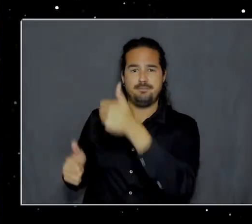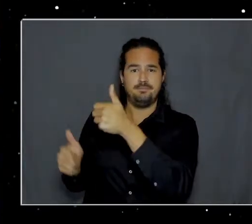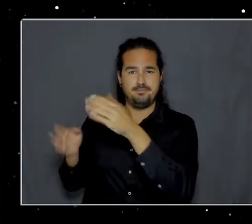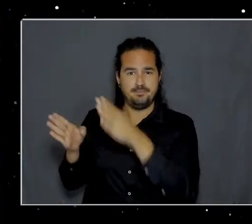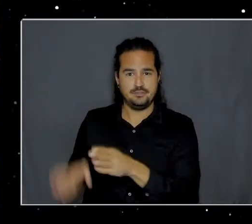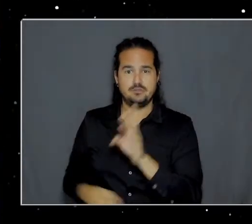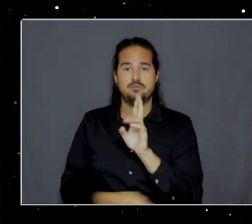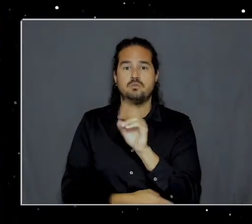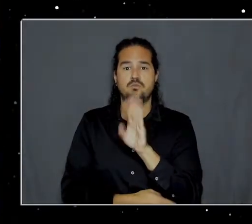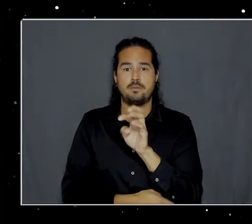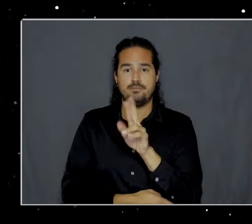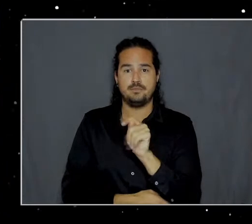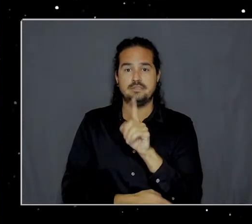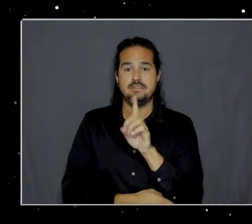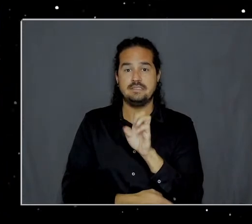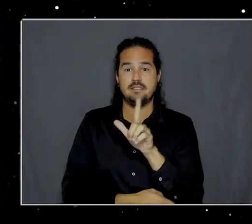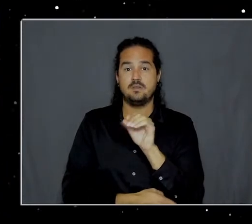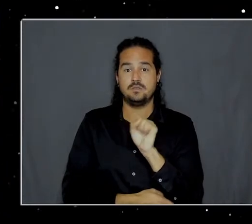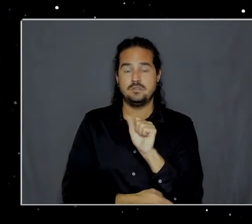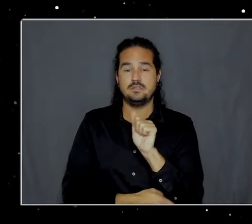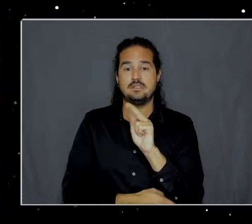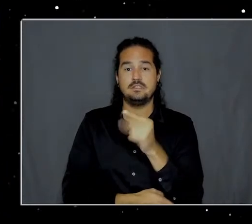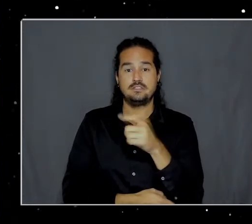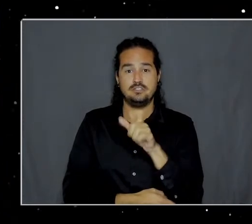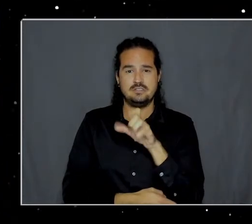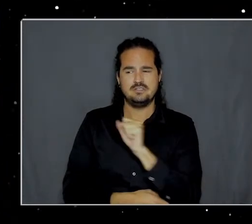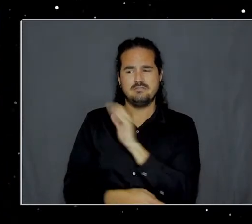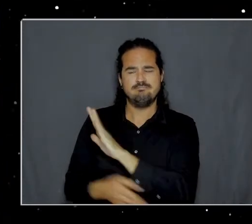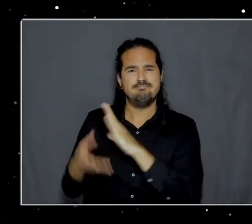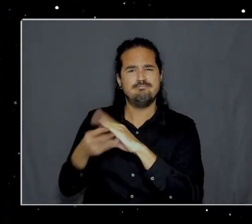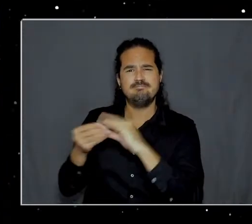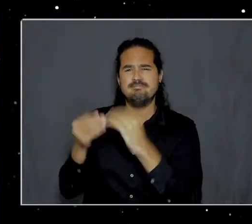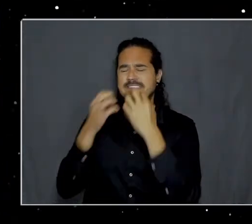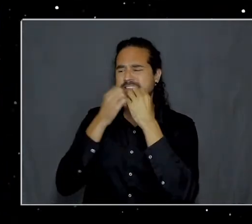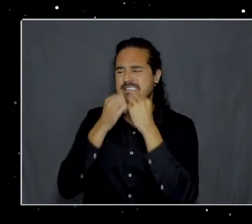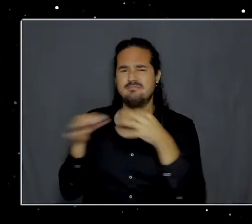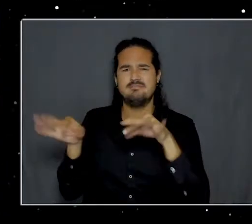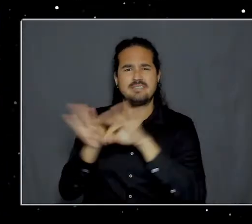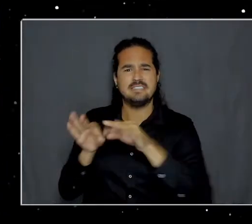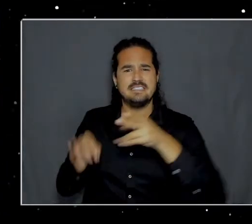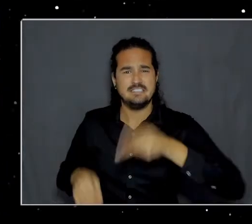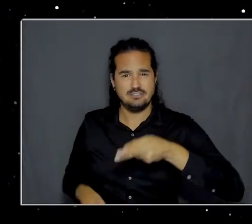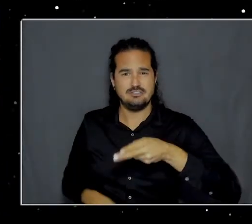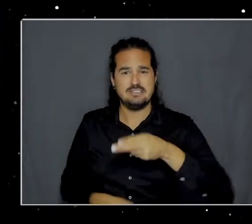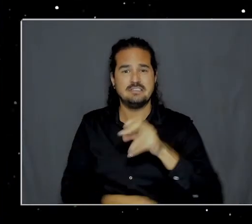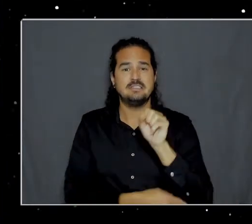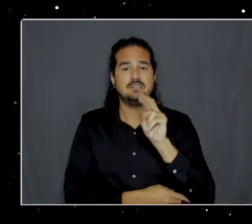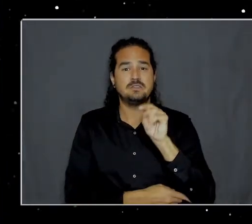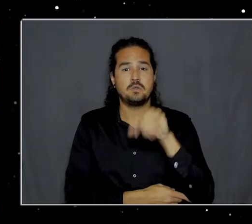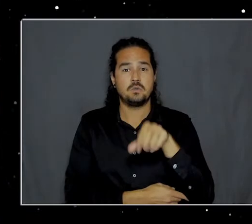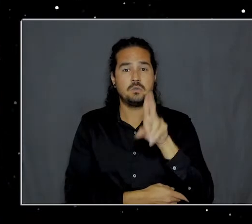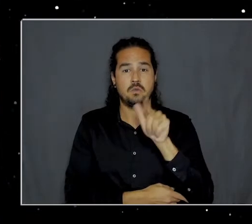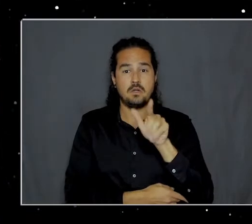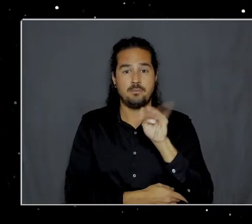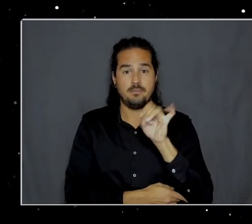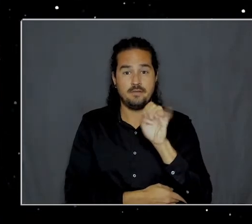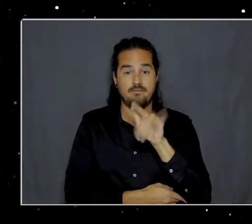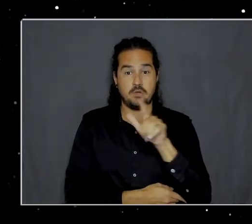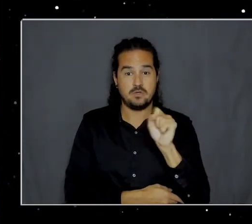SIGNIFICANCE OF THE SNOQUALMIE FALLS TO THE SNOQUALMIE PEOPLE.